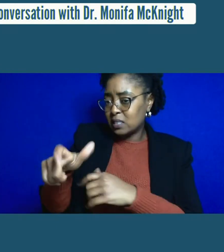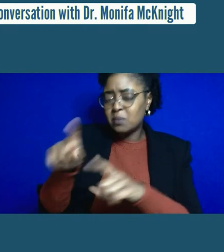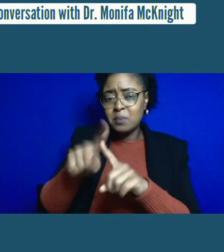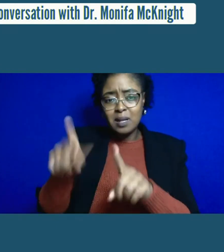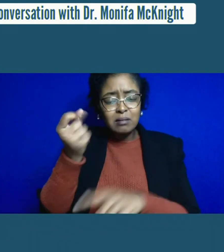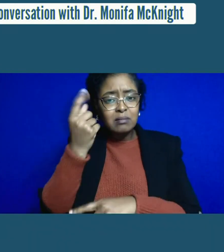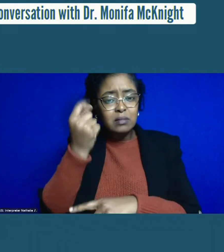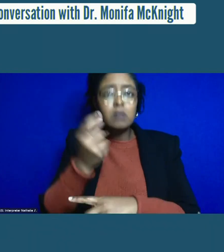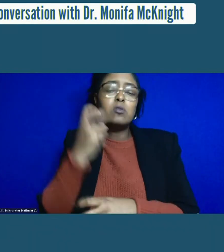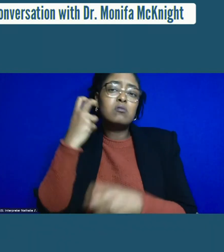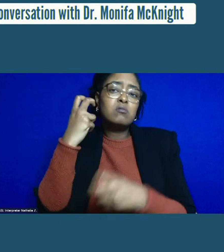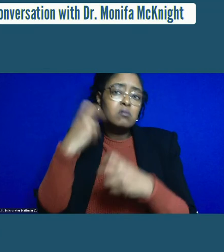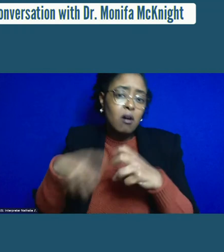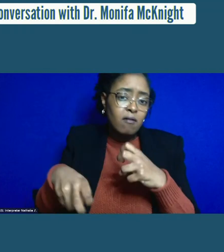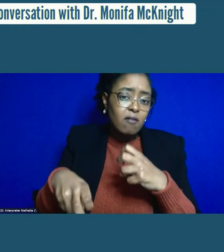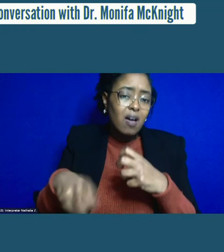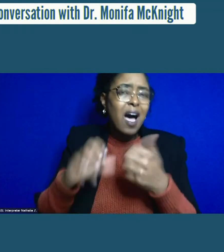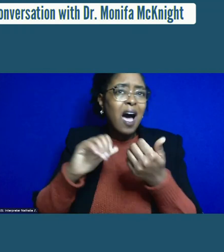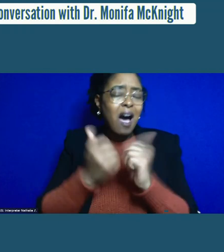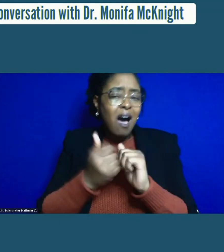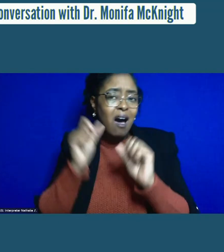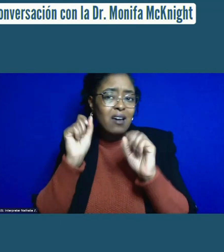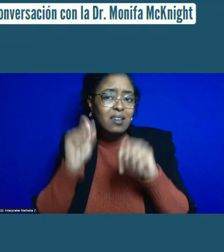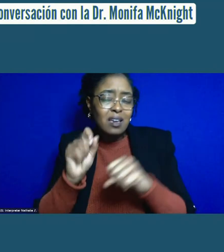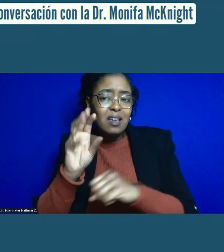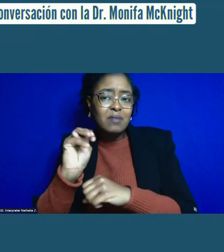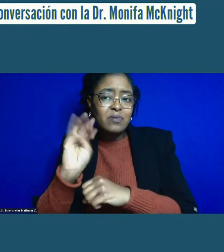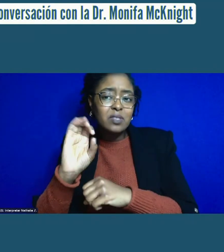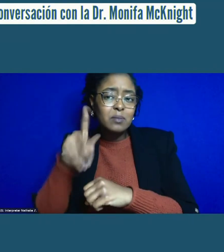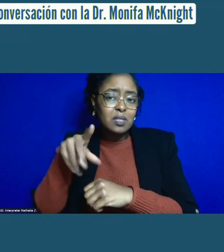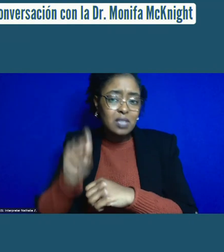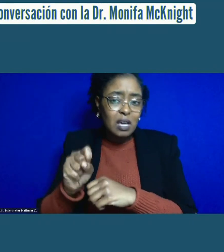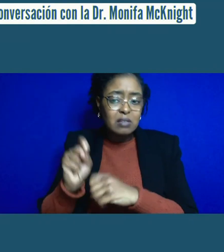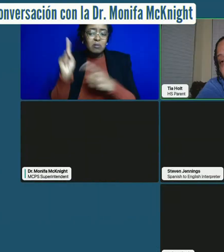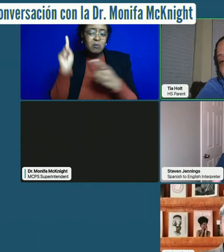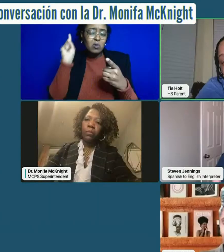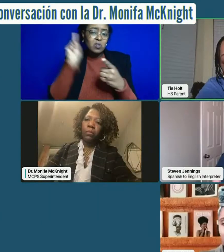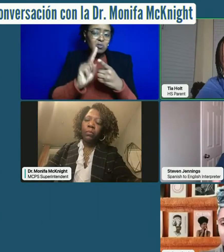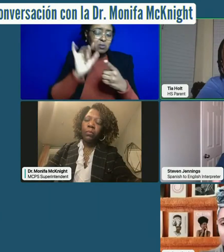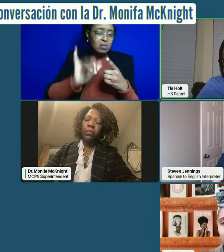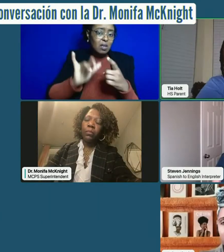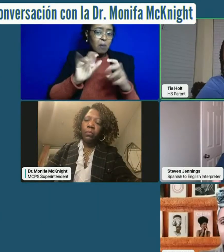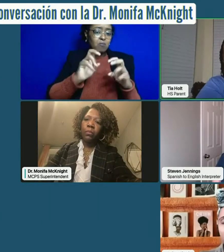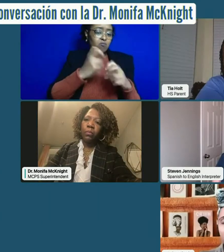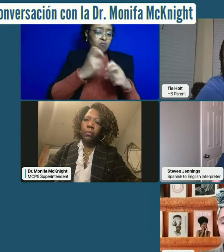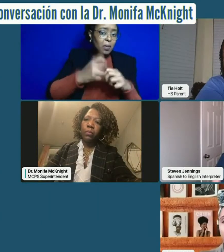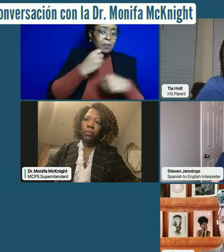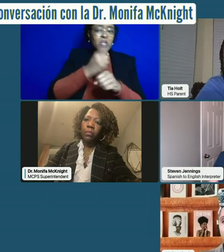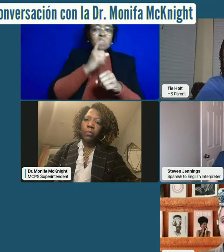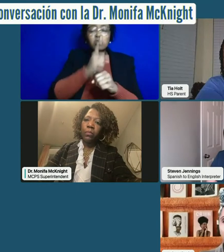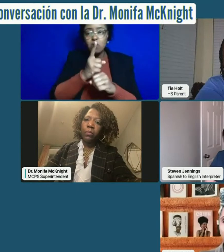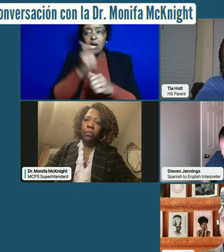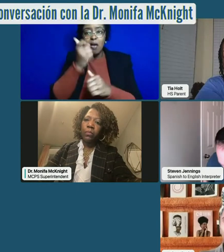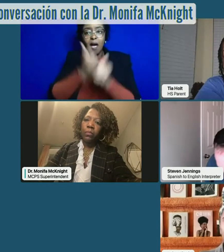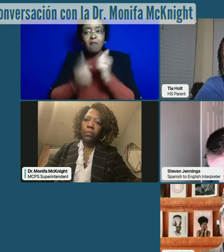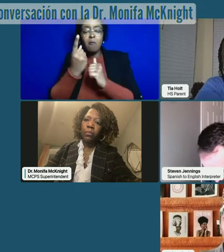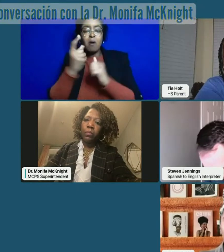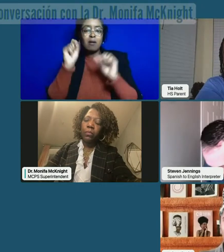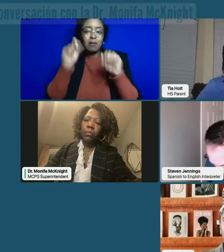very difficult task. How can M.C.P.S. lessen the herbals and